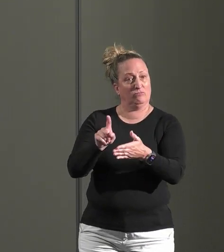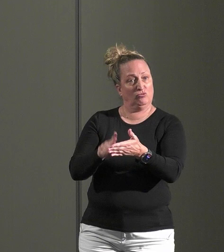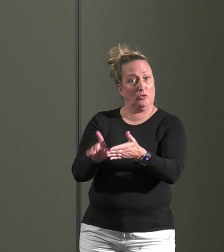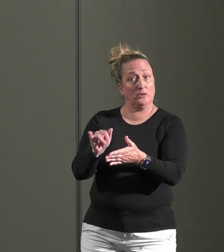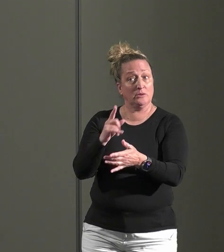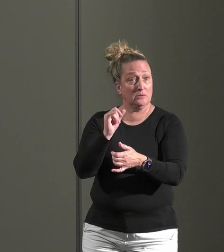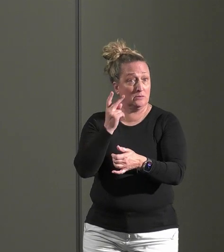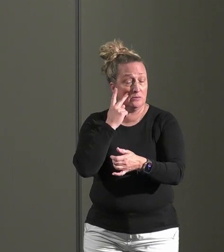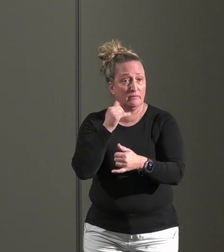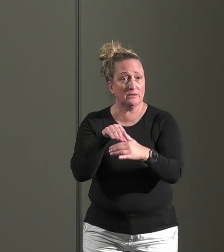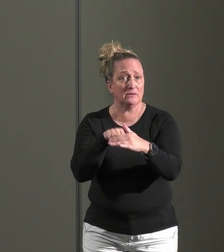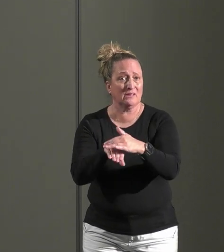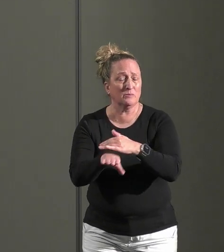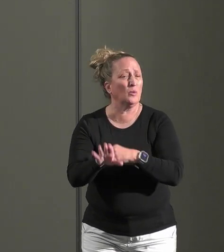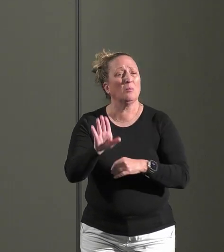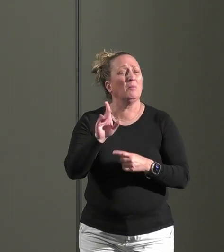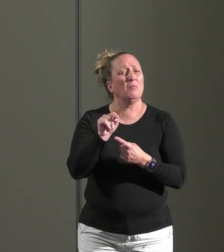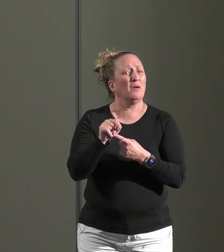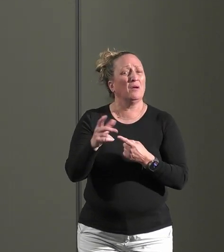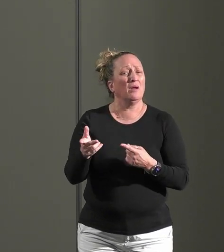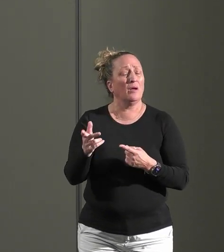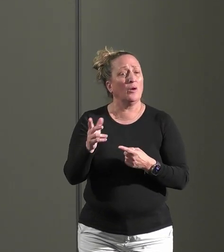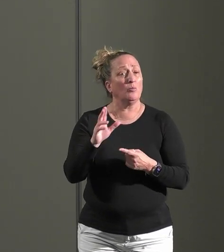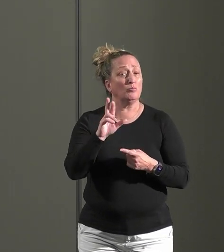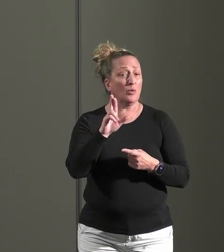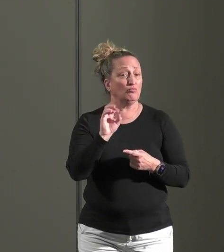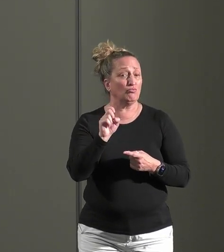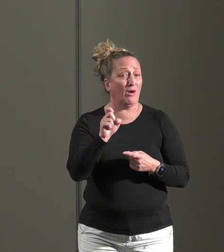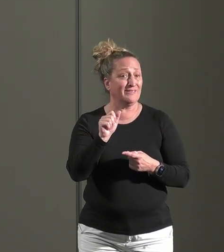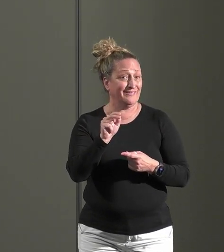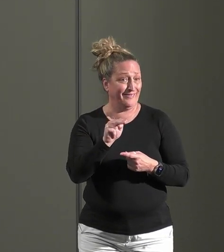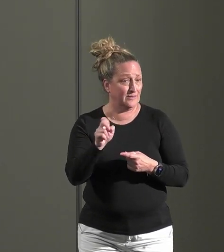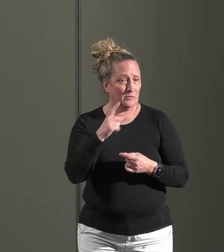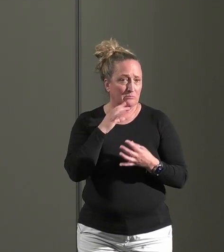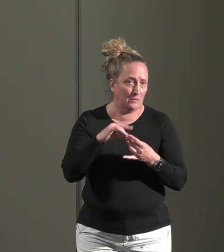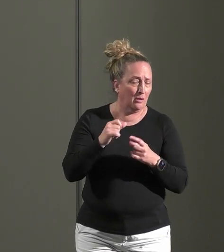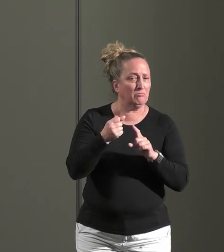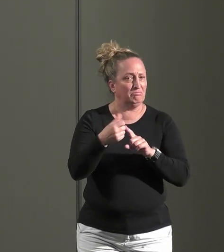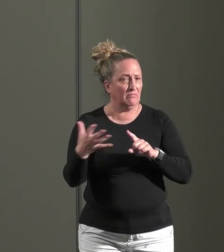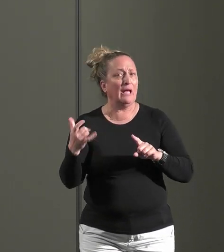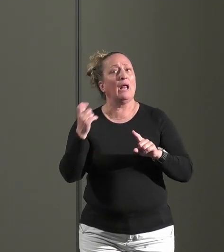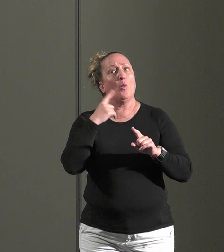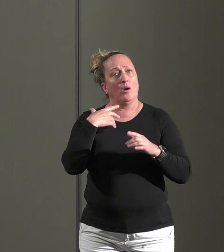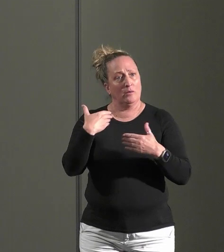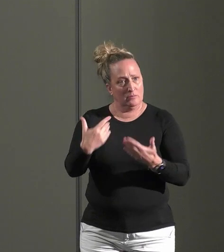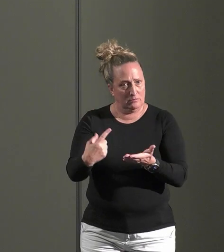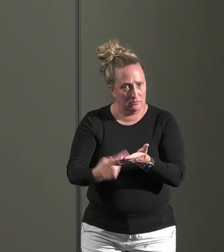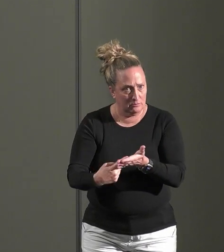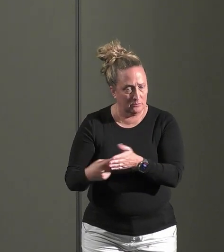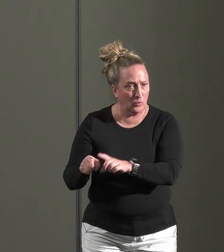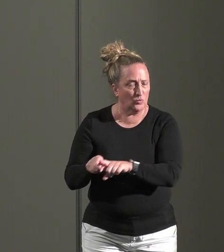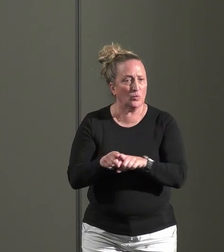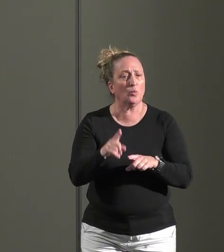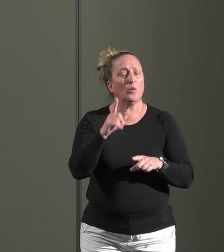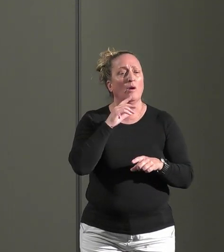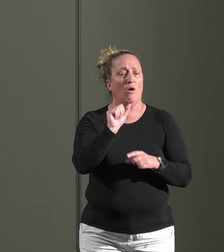accessible but what Roxanne talked about more and I want to talk about next, the ARIA standards. So